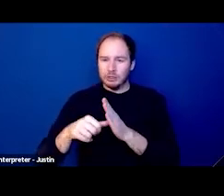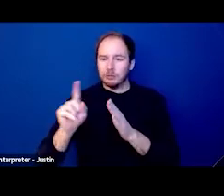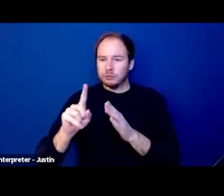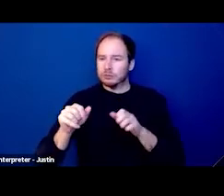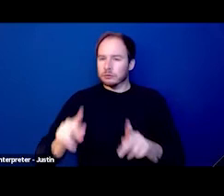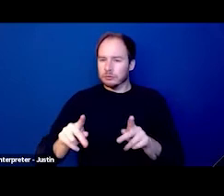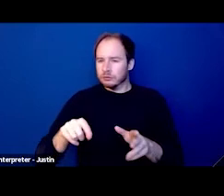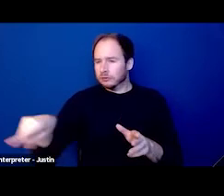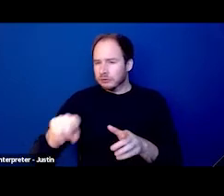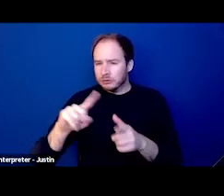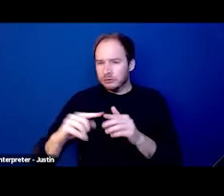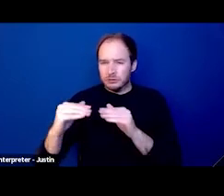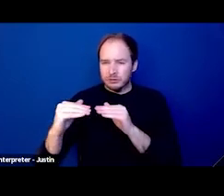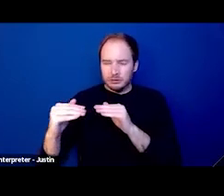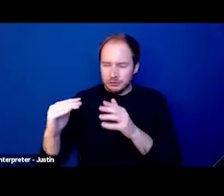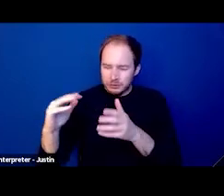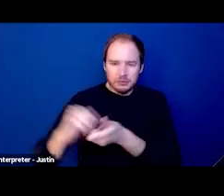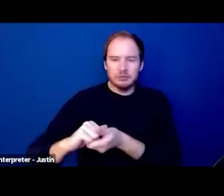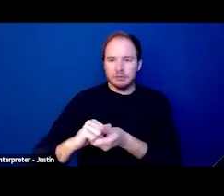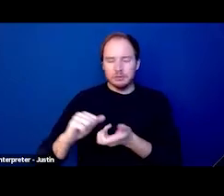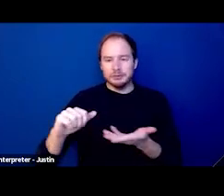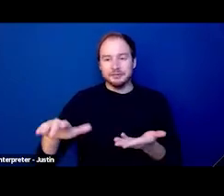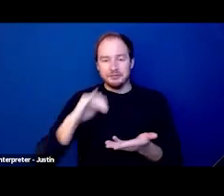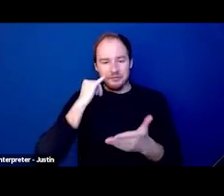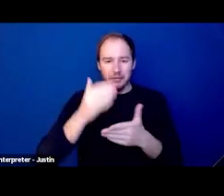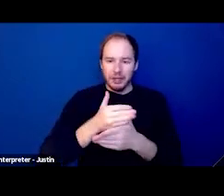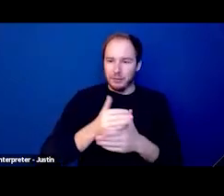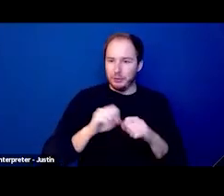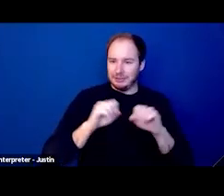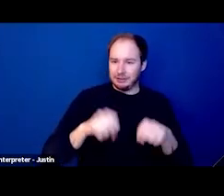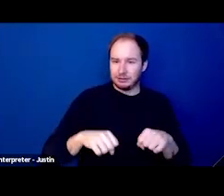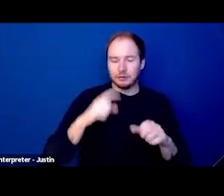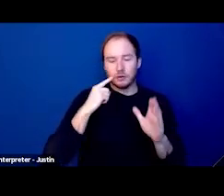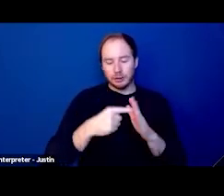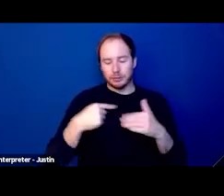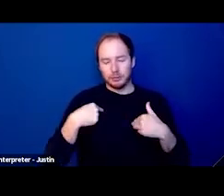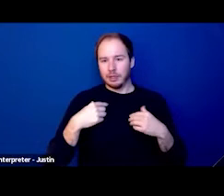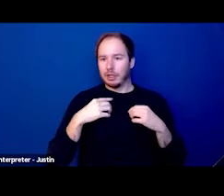to partner if you are between the systems. So if you're a healthcare provider, behavioral health,